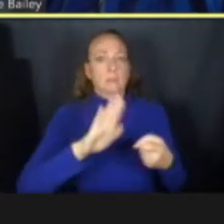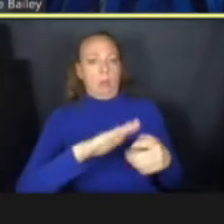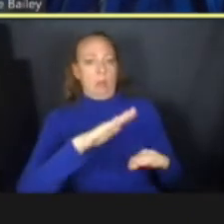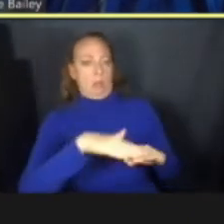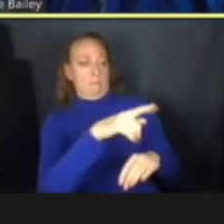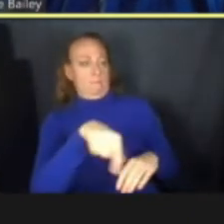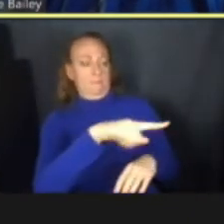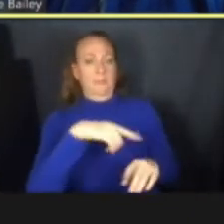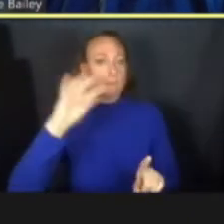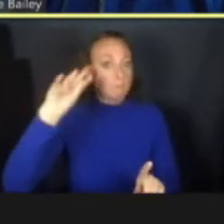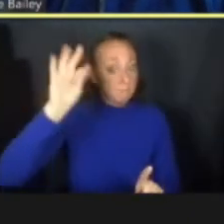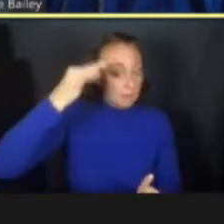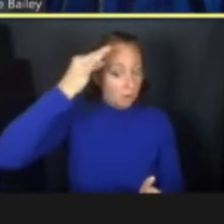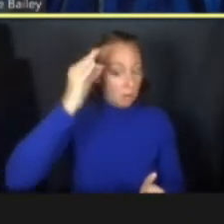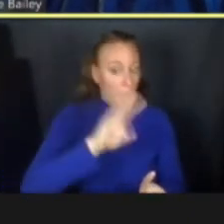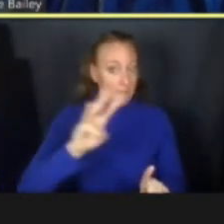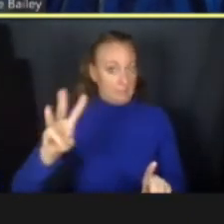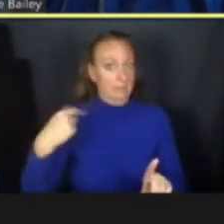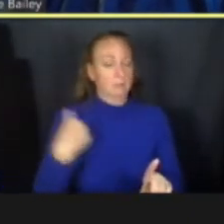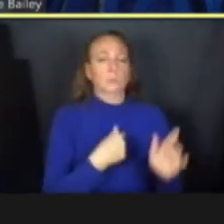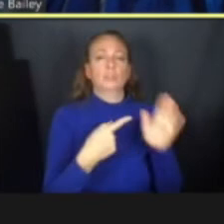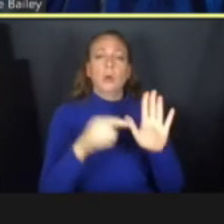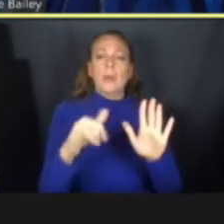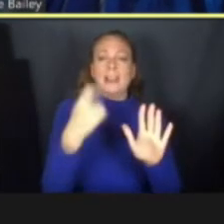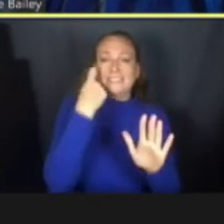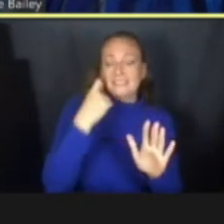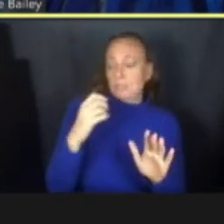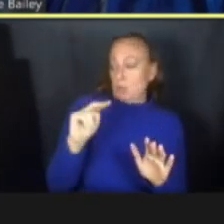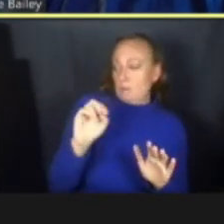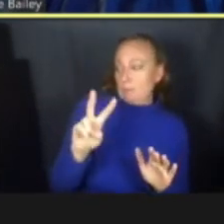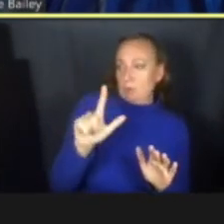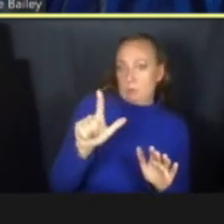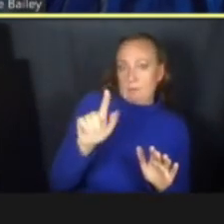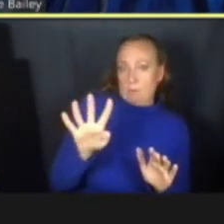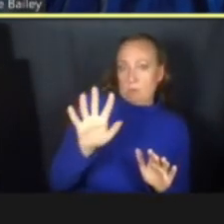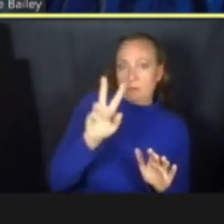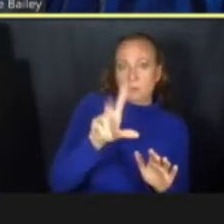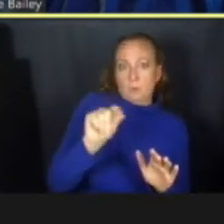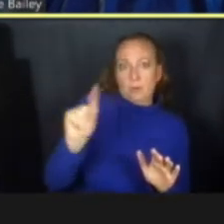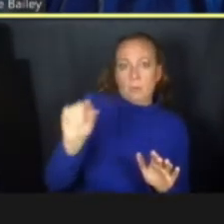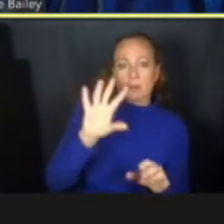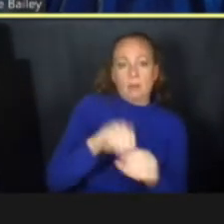We featured them recently on November 24th, 2020, on our CIO webinars series.